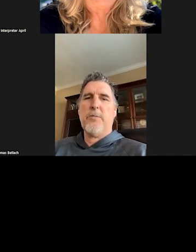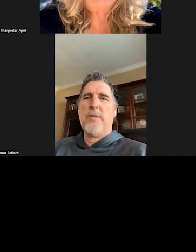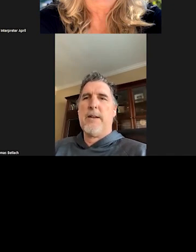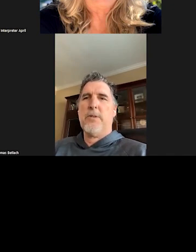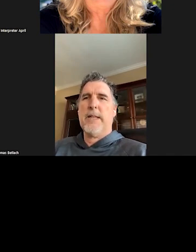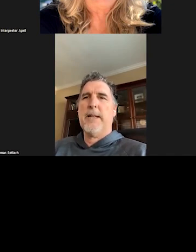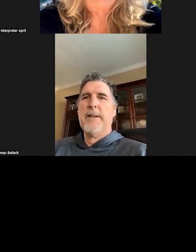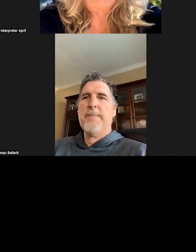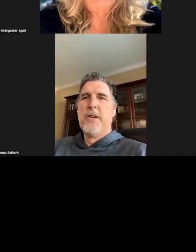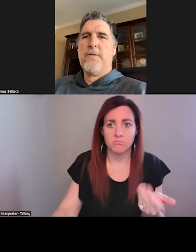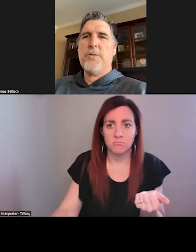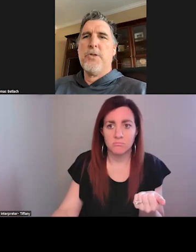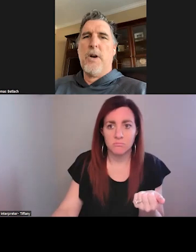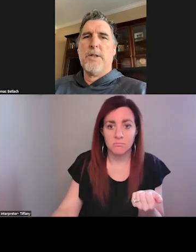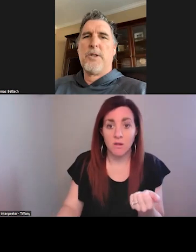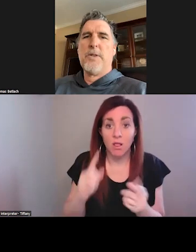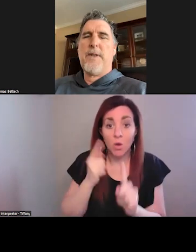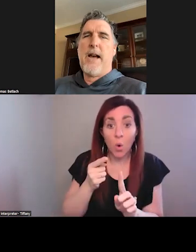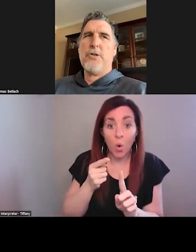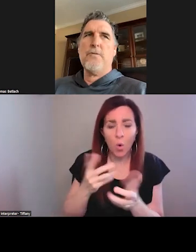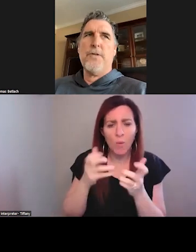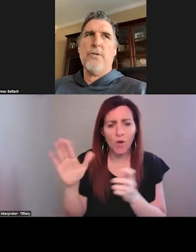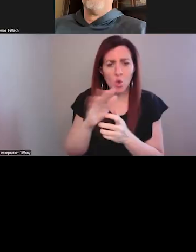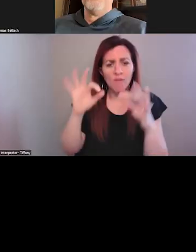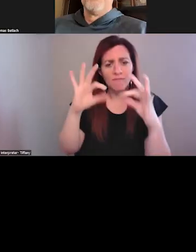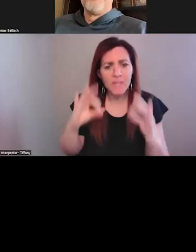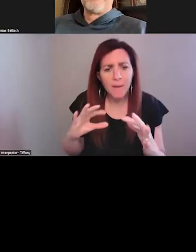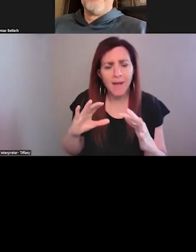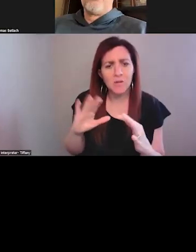BUT WE WANT TO HEAR YOU IN TERMS OF HOW YOU VIEW MEDICAID